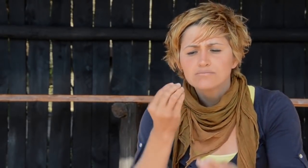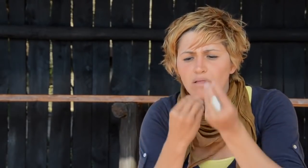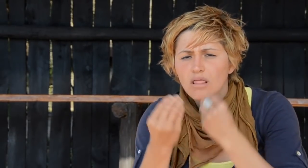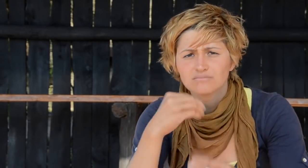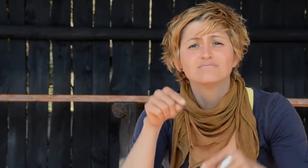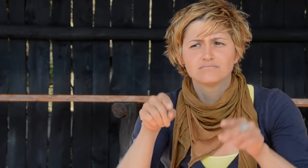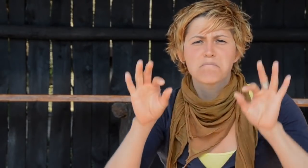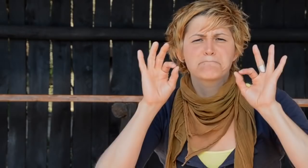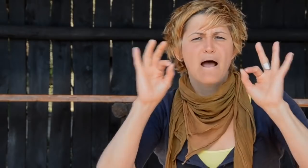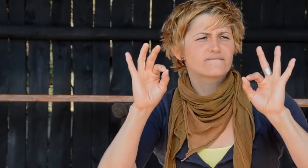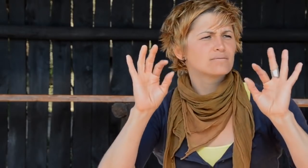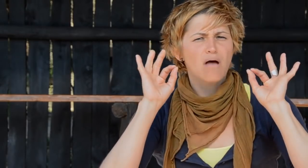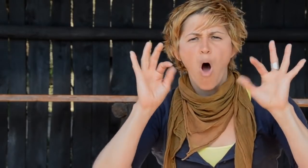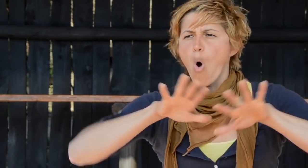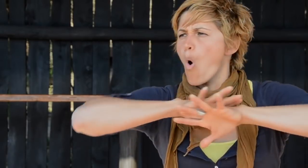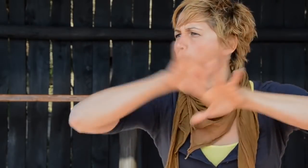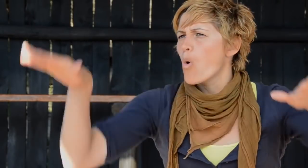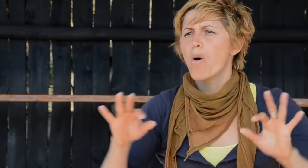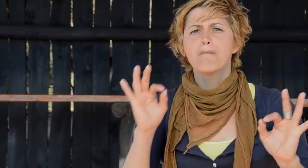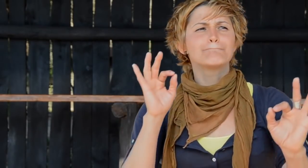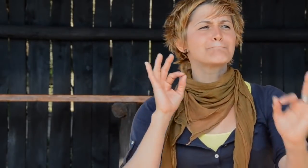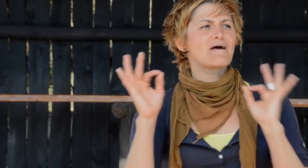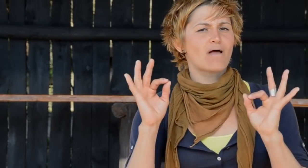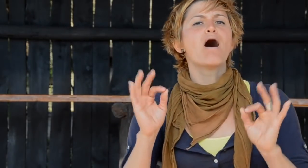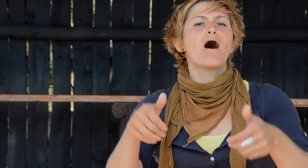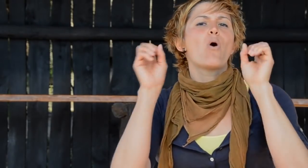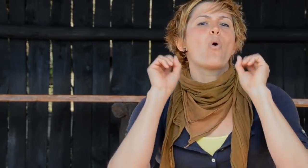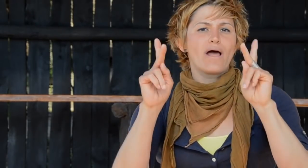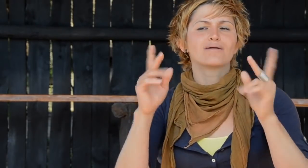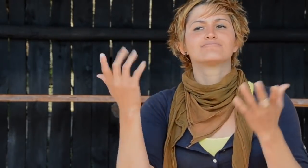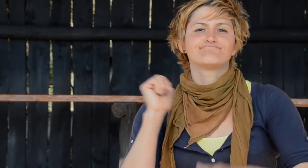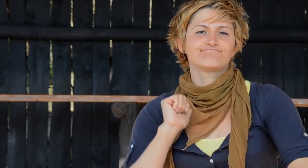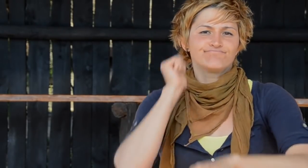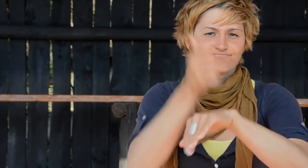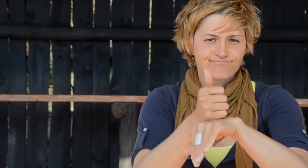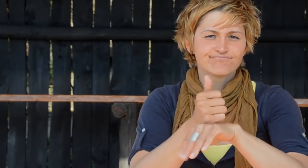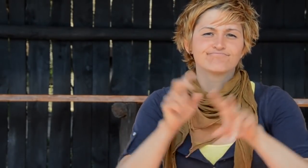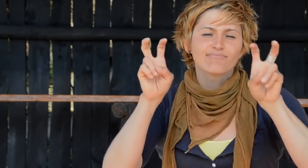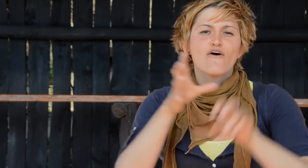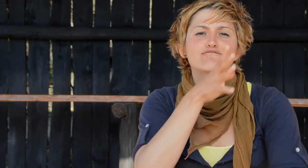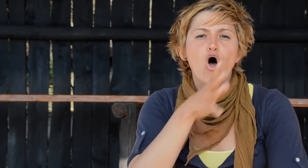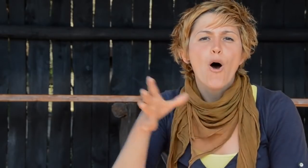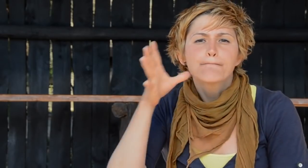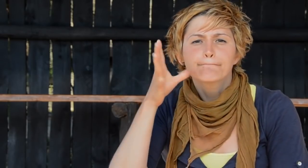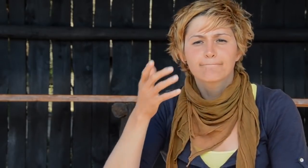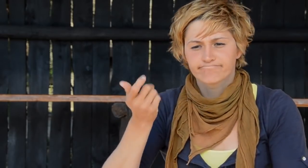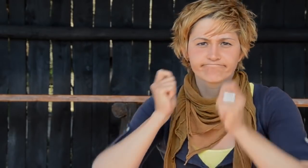Thus the formation and growth of ostrich farms